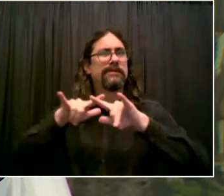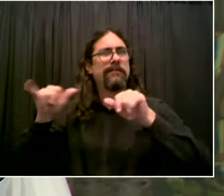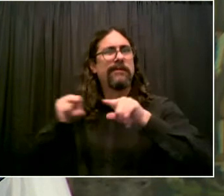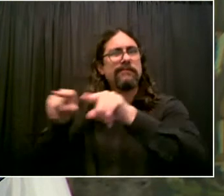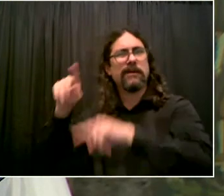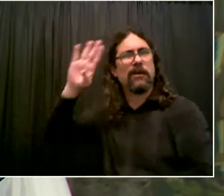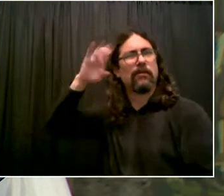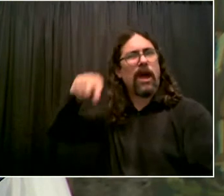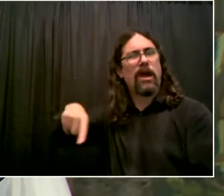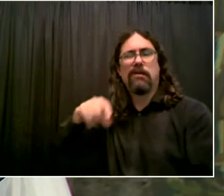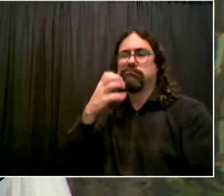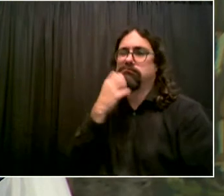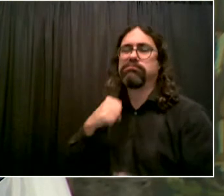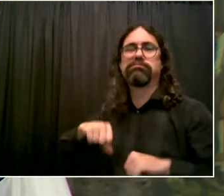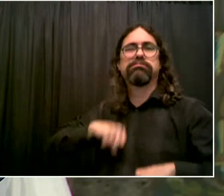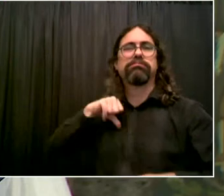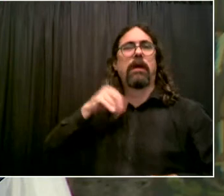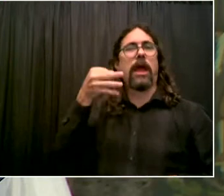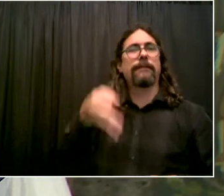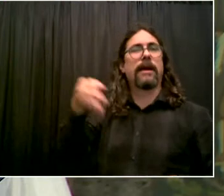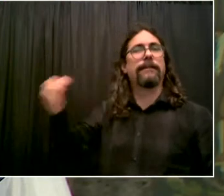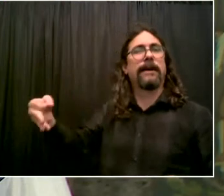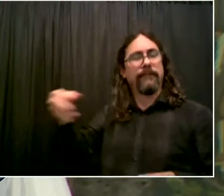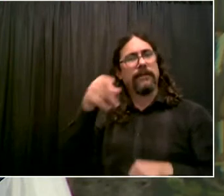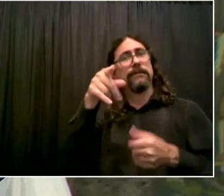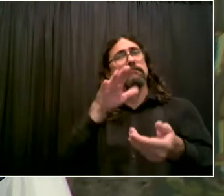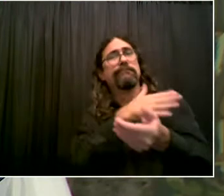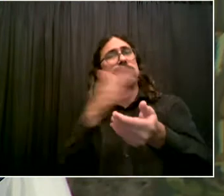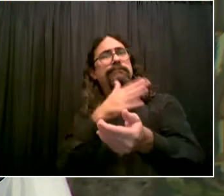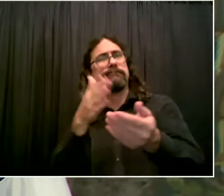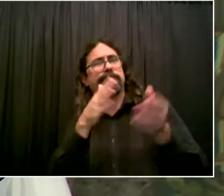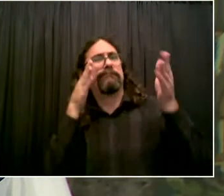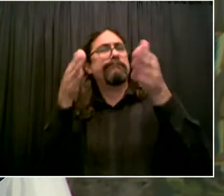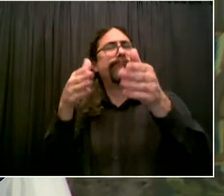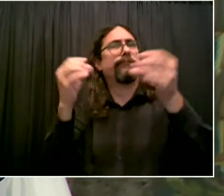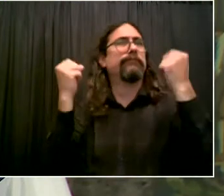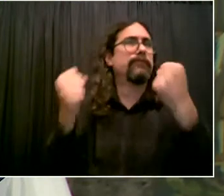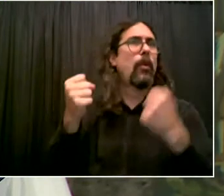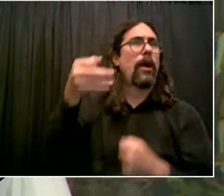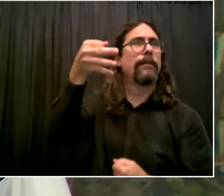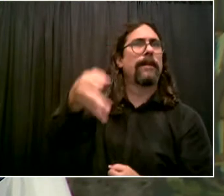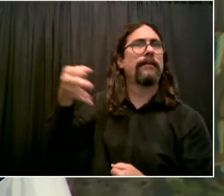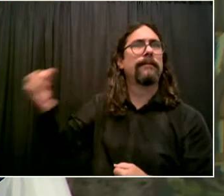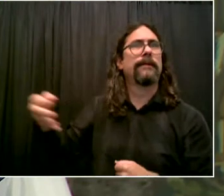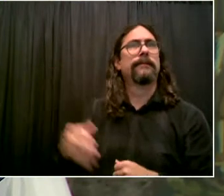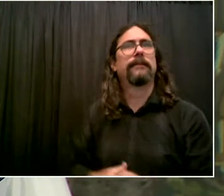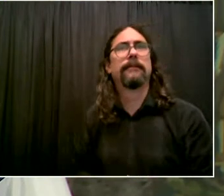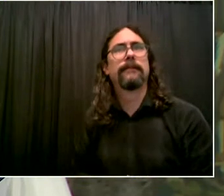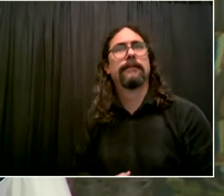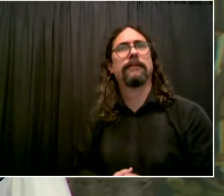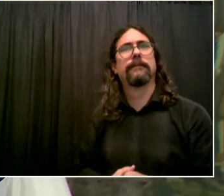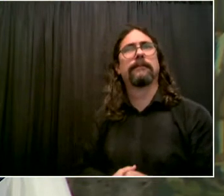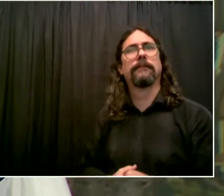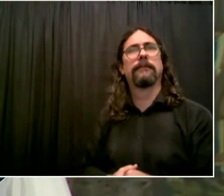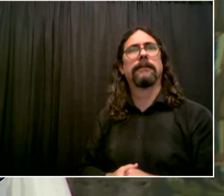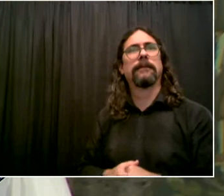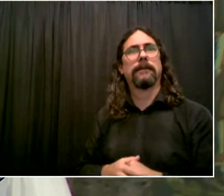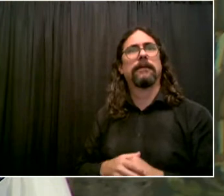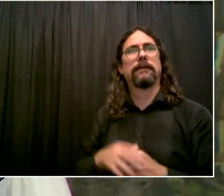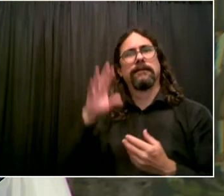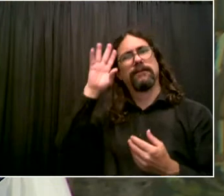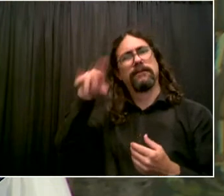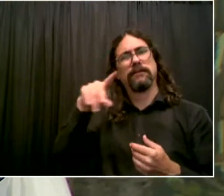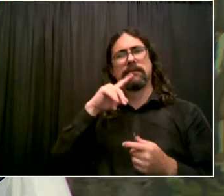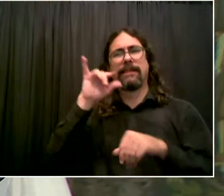HOP IN THE CITY